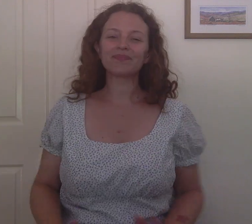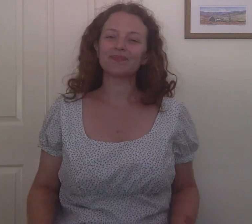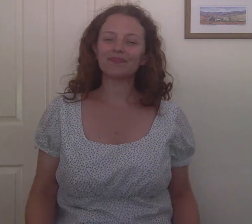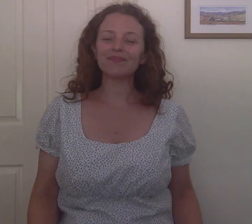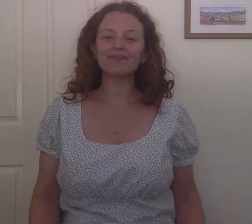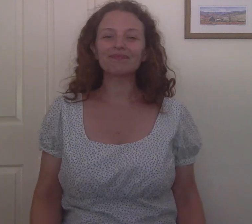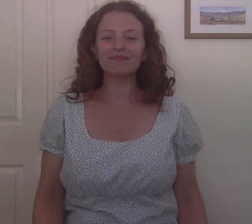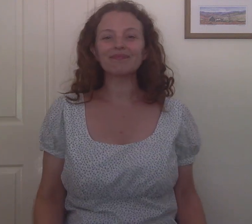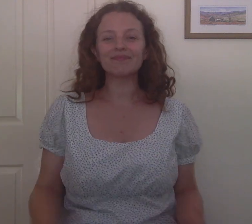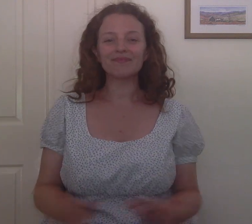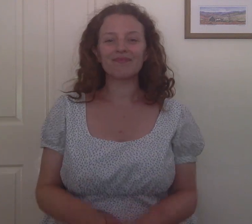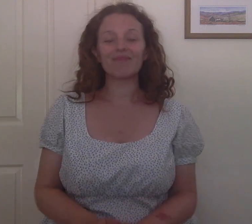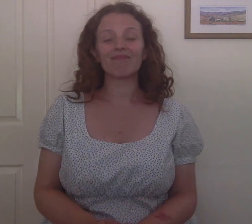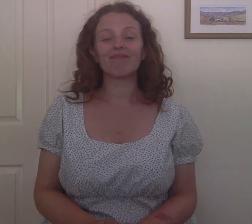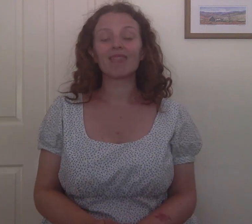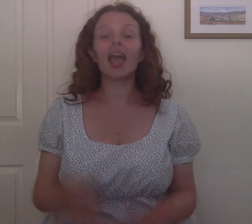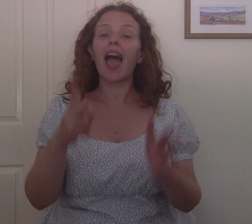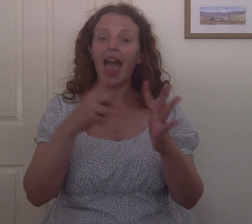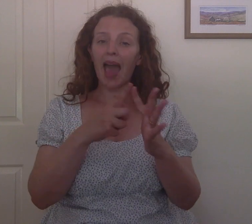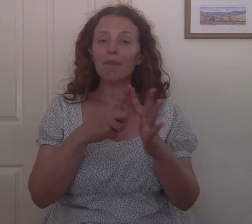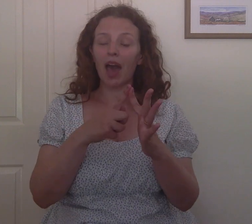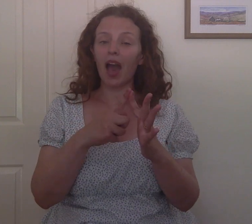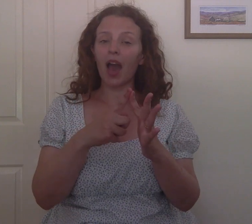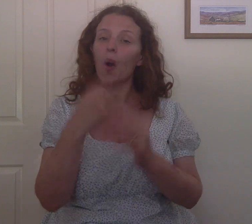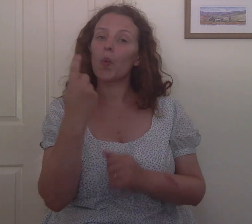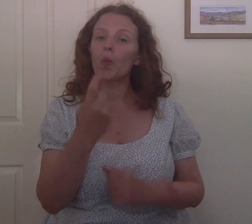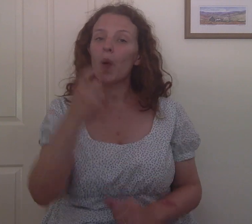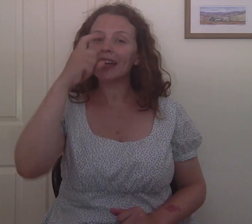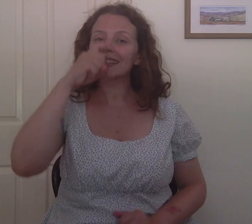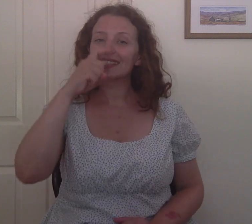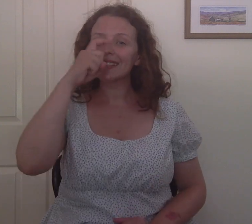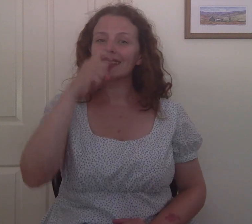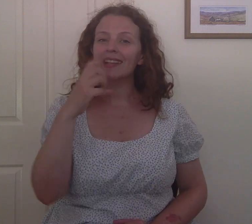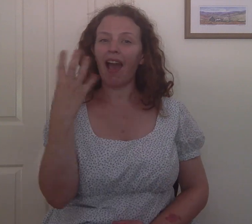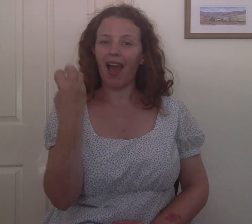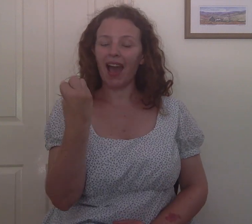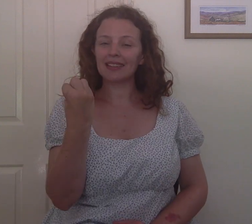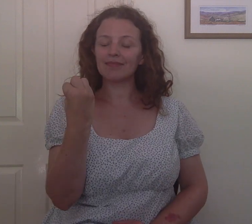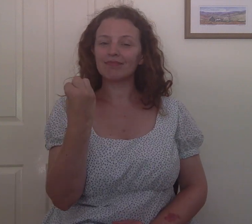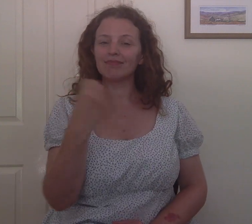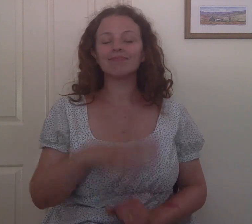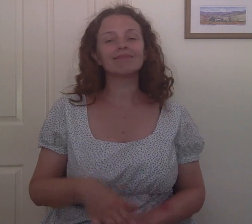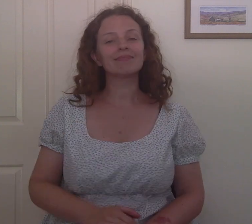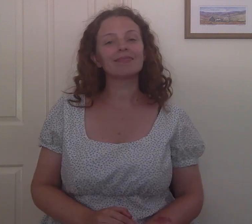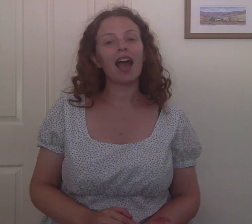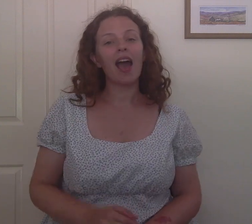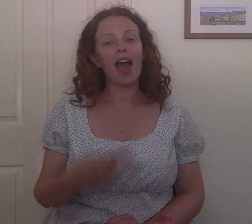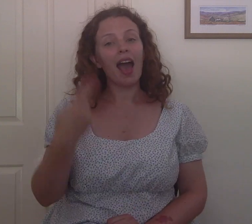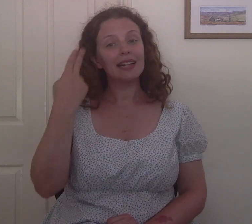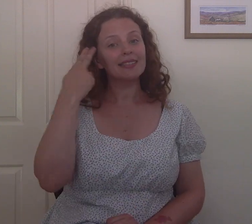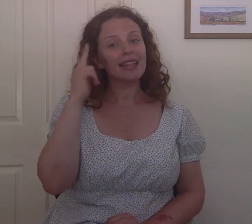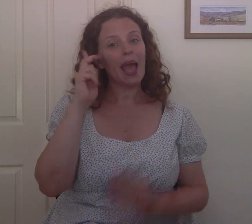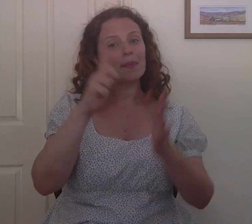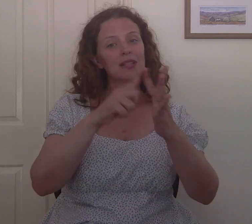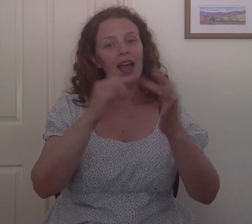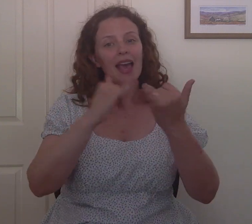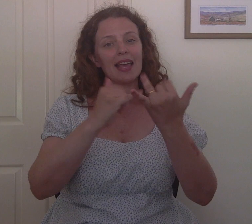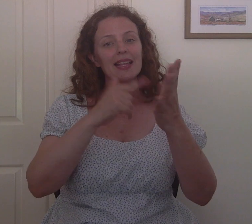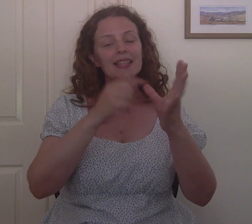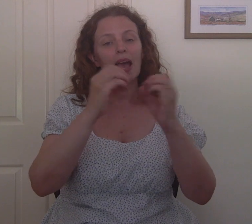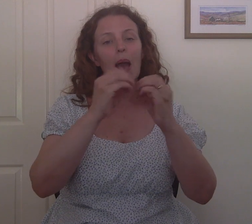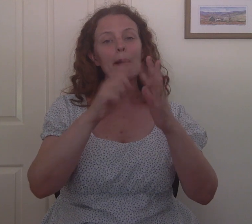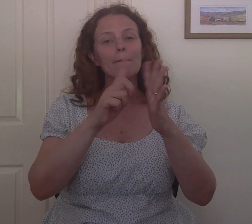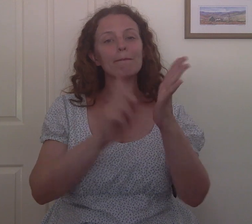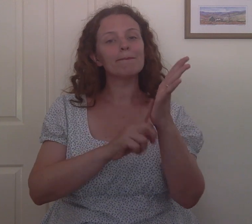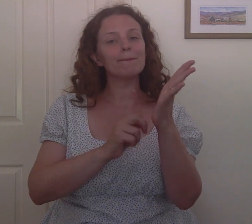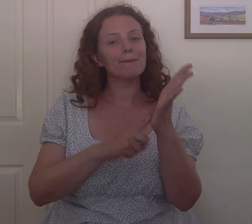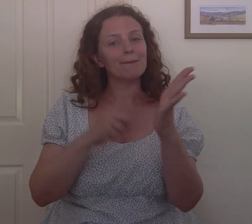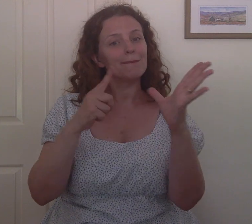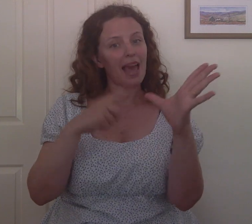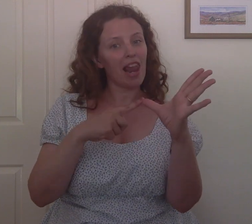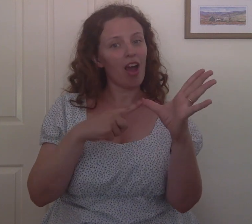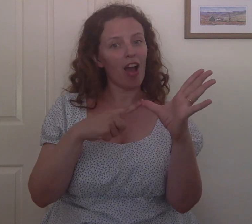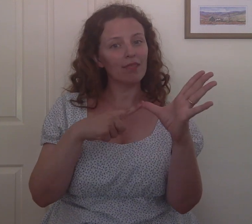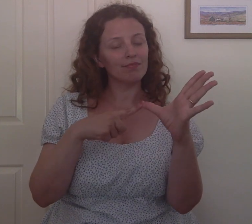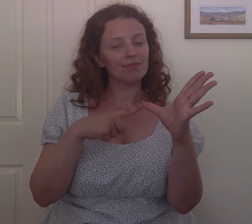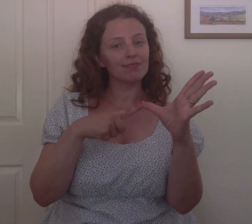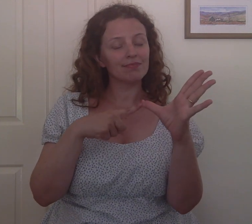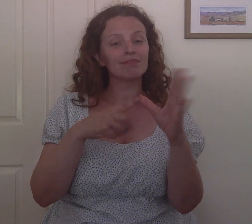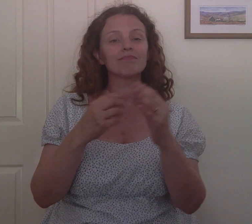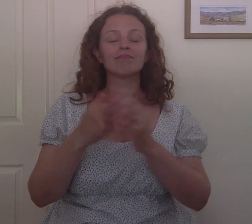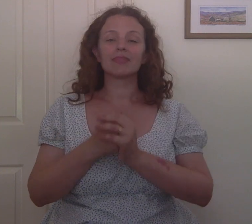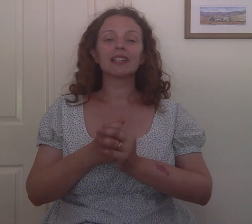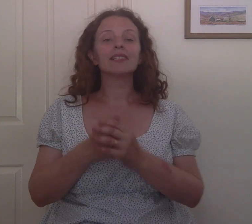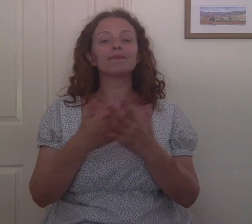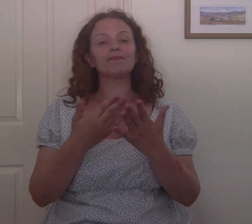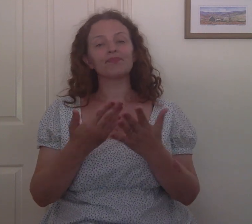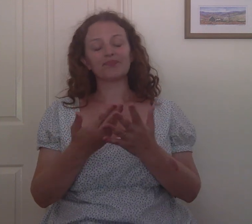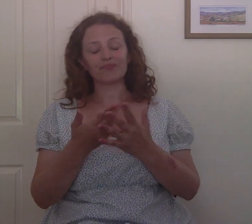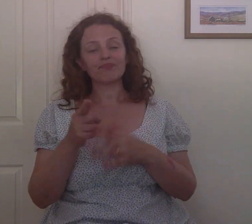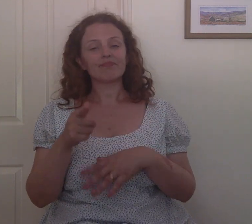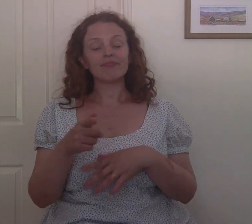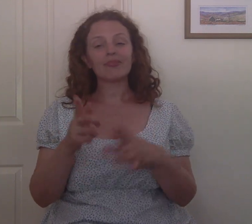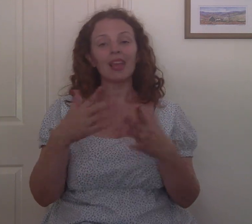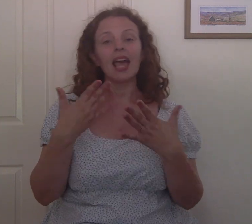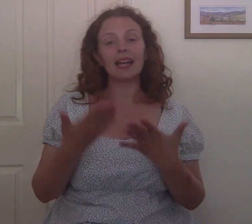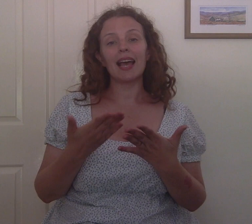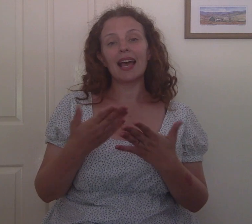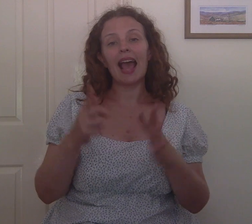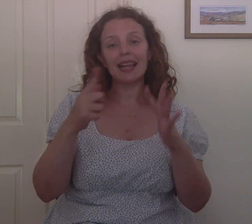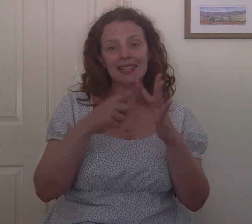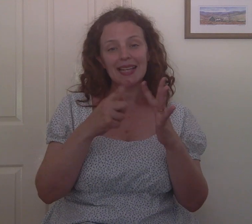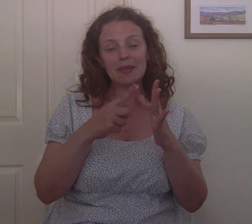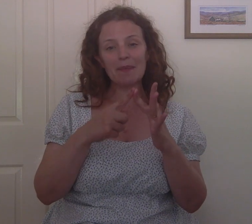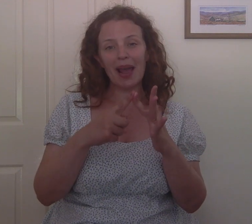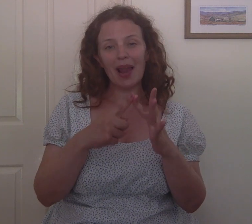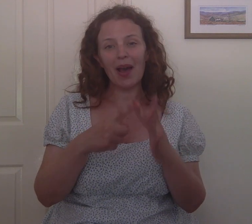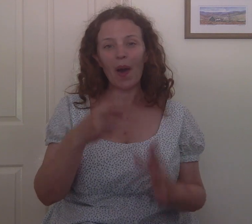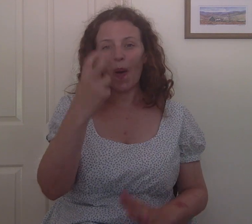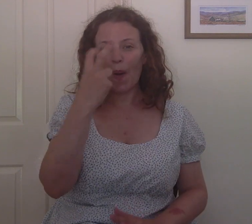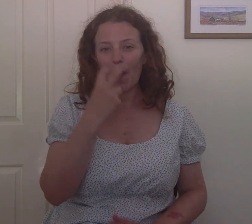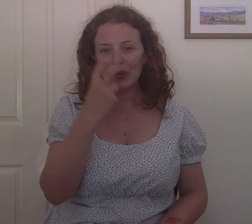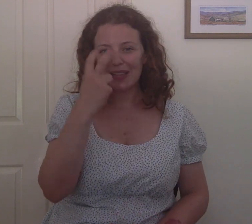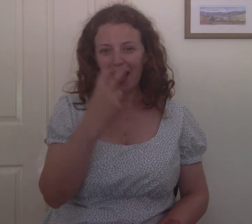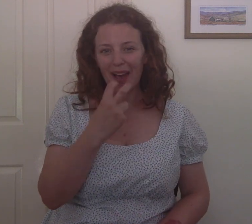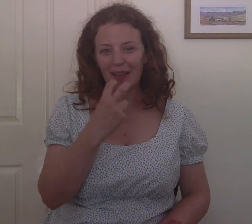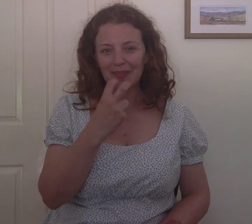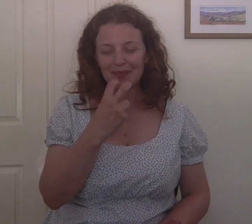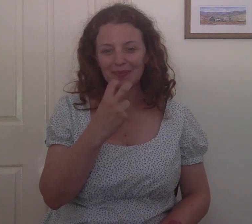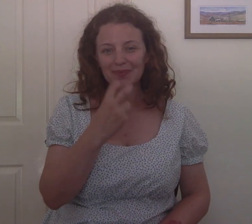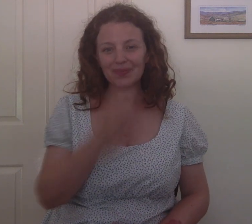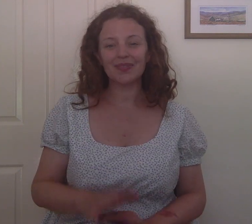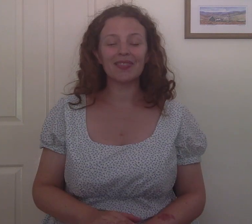Emma had one older sister named Isabella